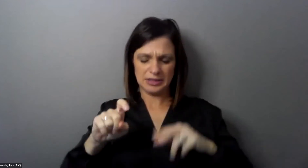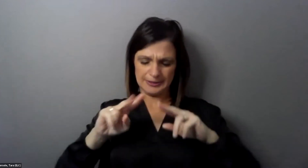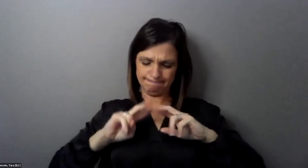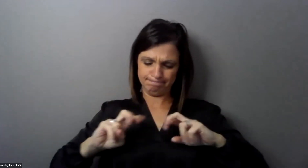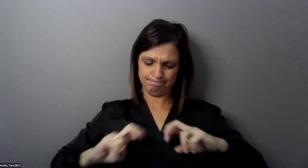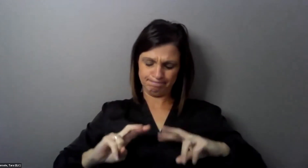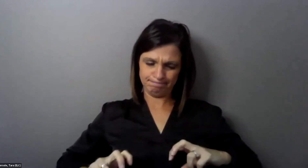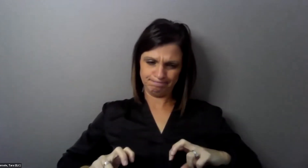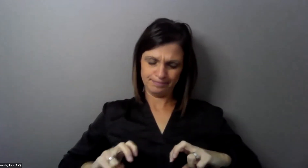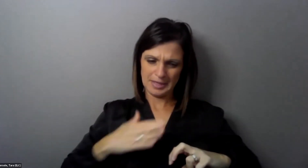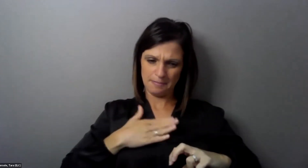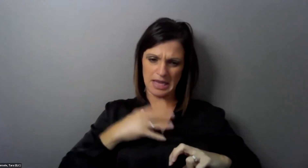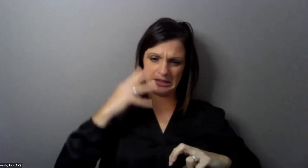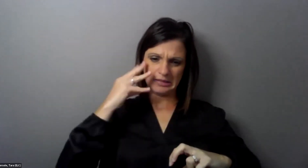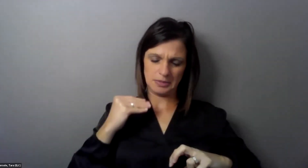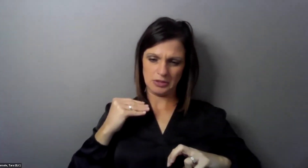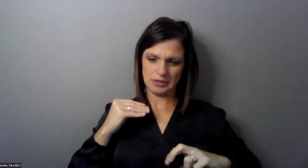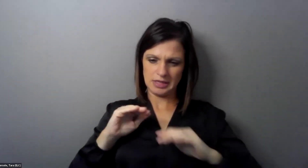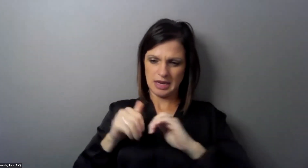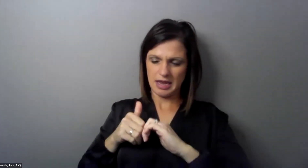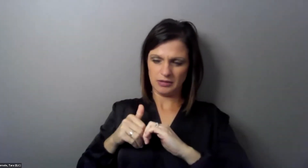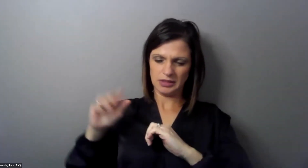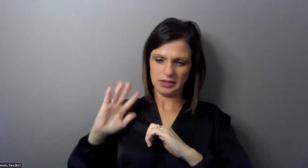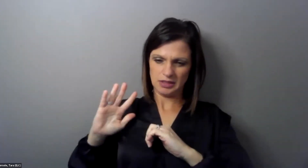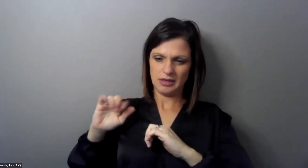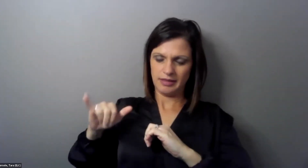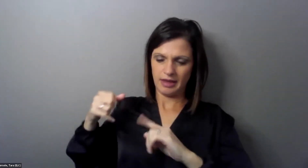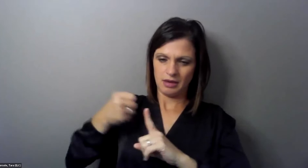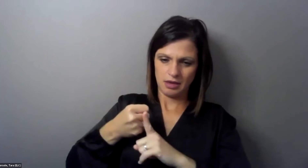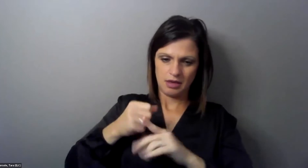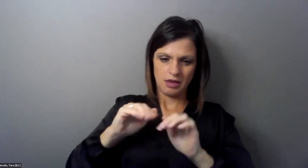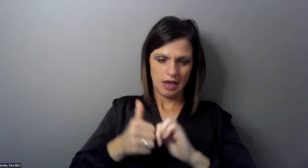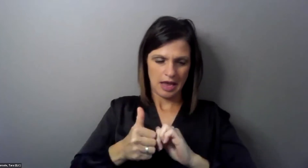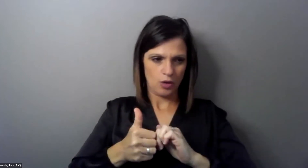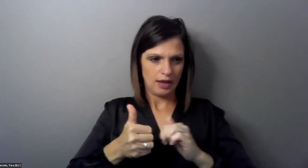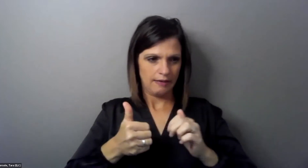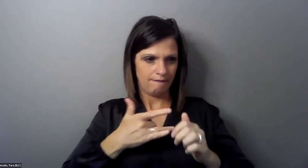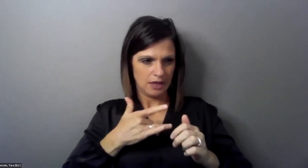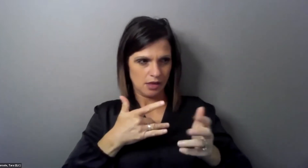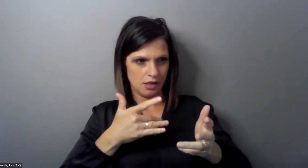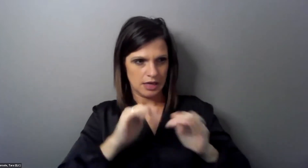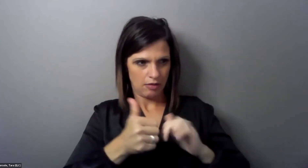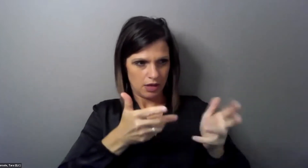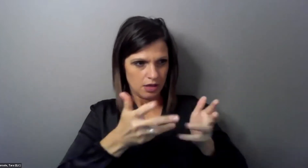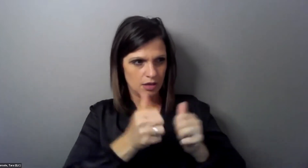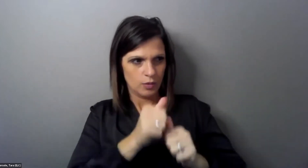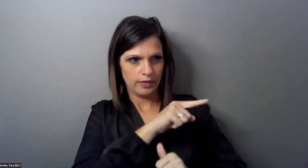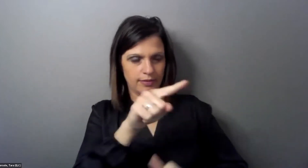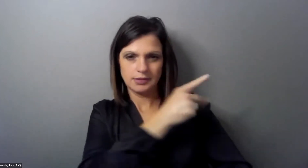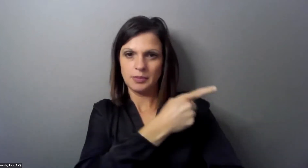that may be impacting how I feel about these patients. I think that is actually where it really starts.